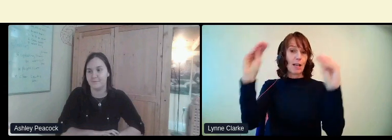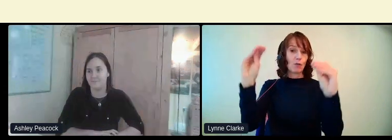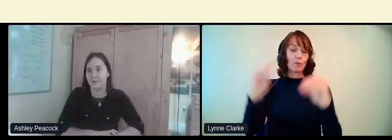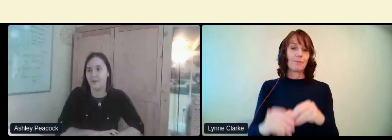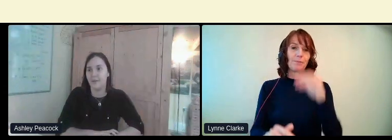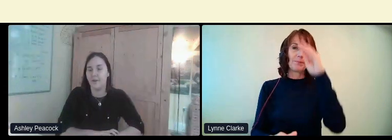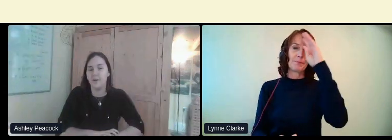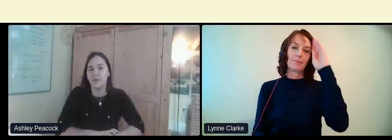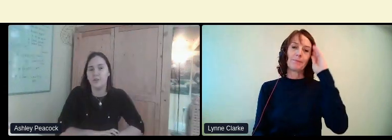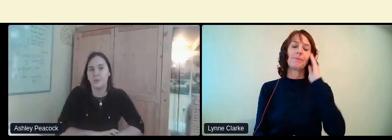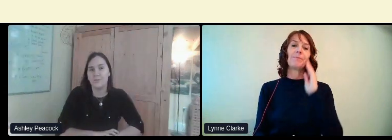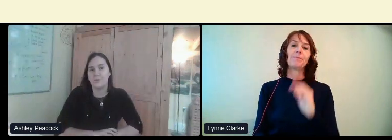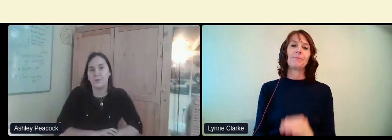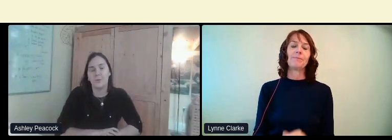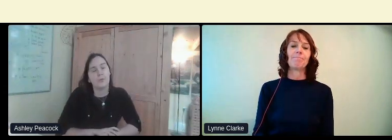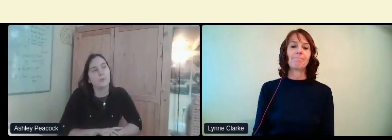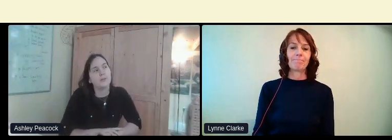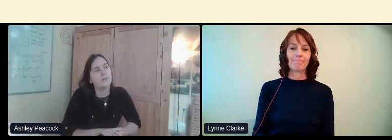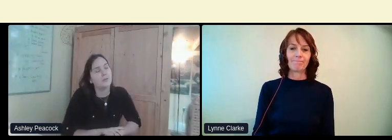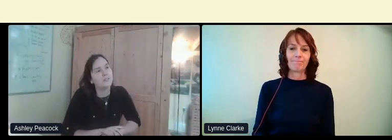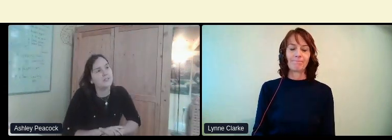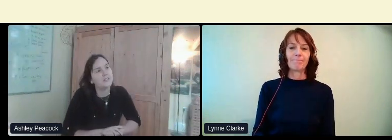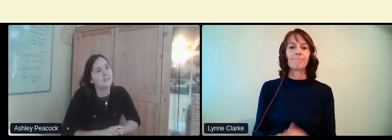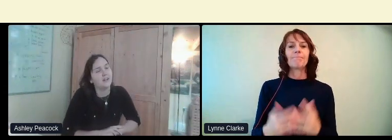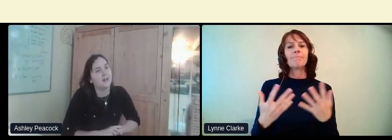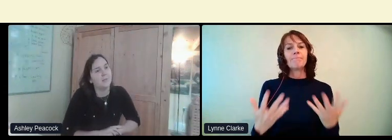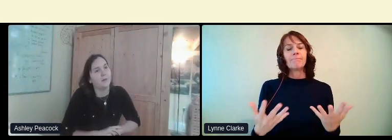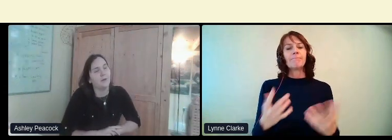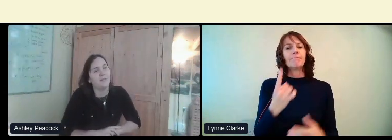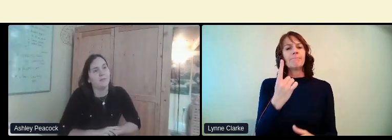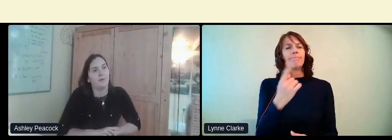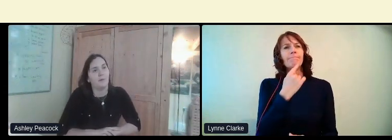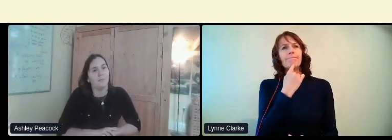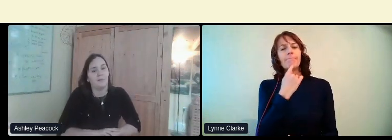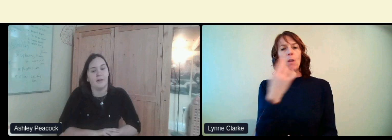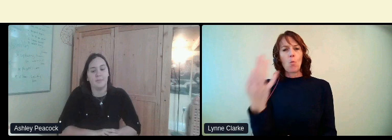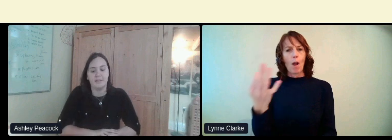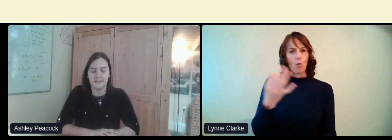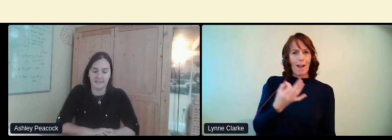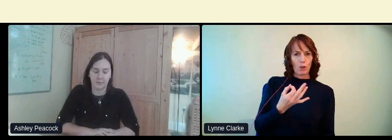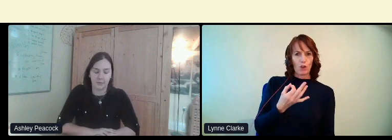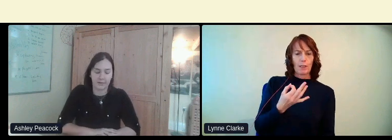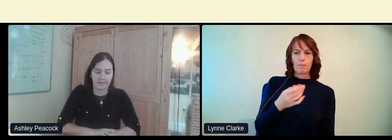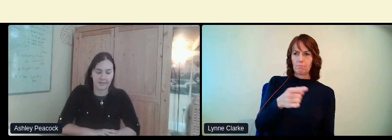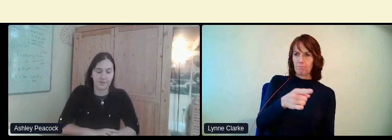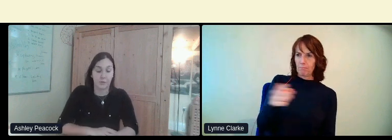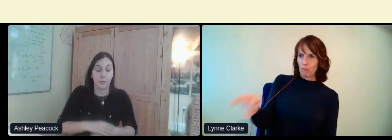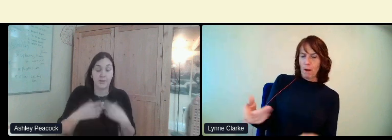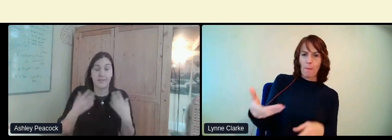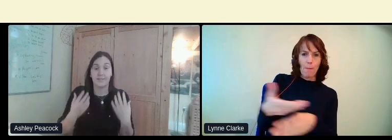So one of the questions I often get from businesses and organisations or one of